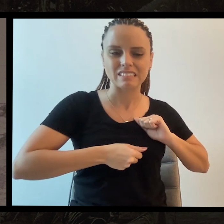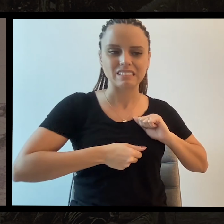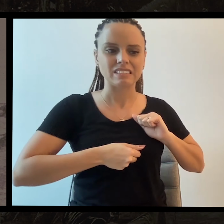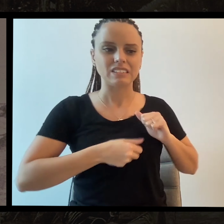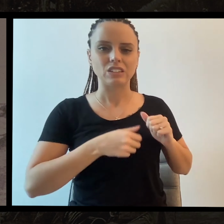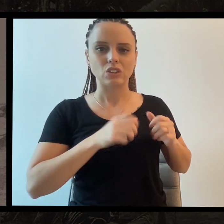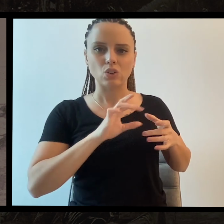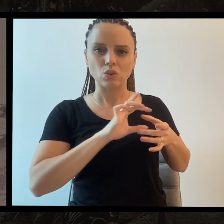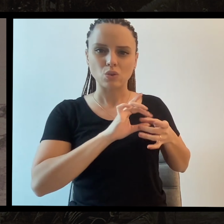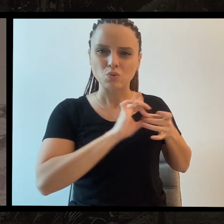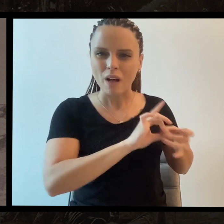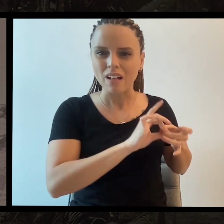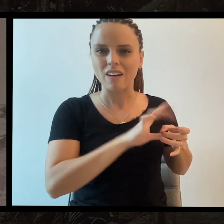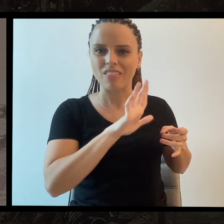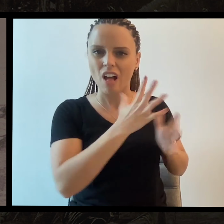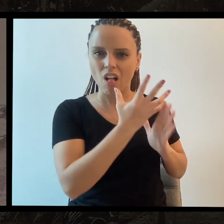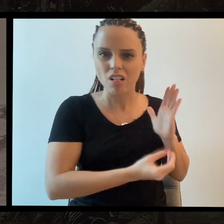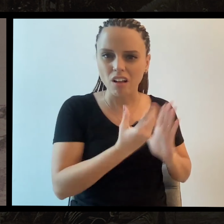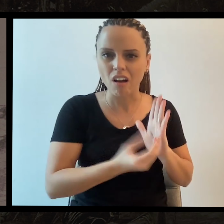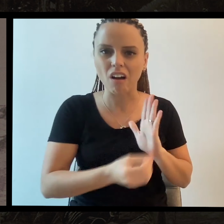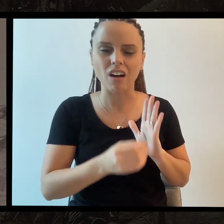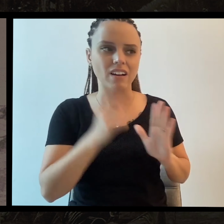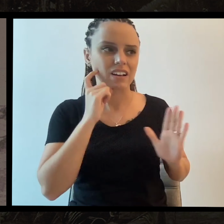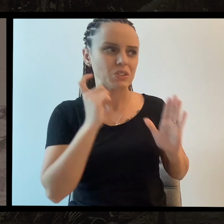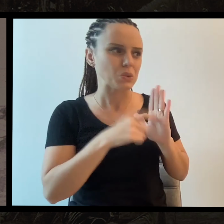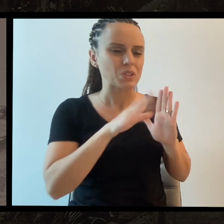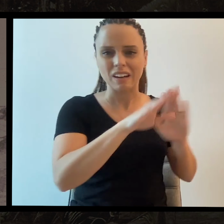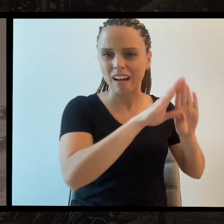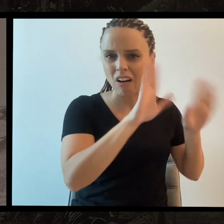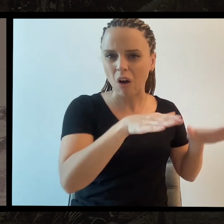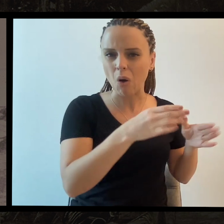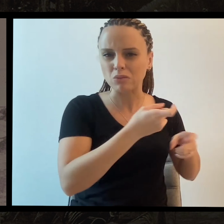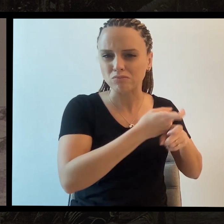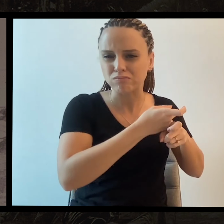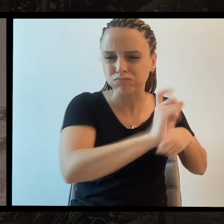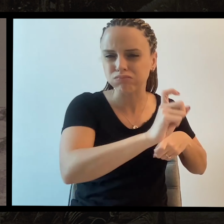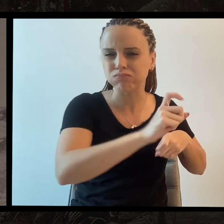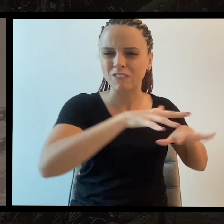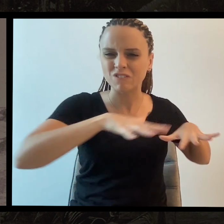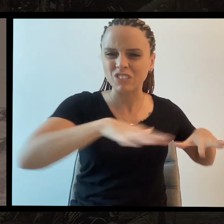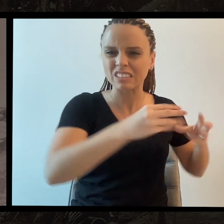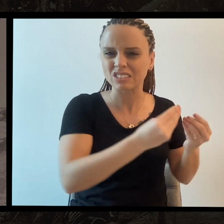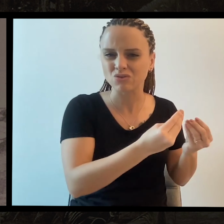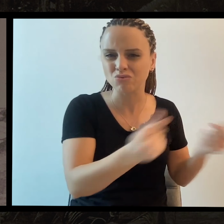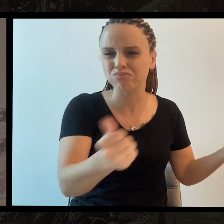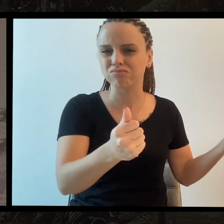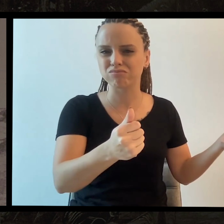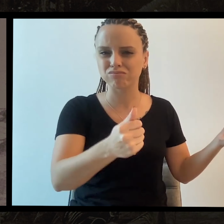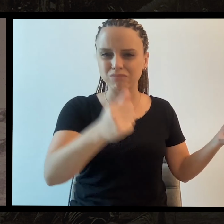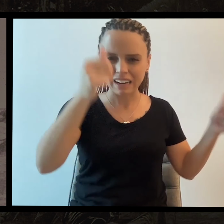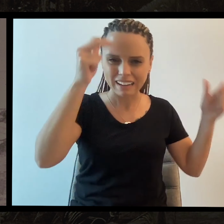and to crown their misfortunes they found their houses in ruins, their fields laid waste and their cattle destroyed or dispersed."